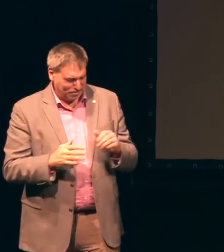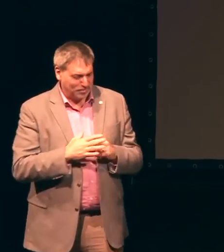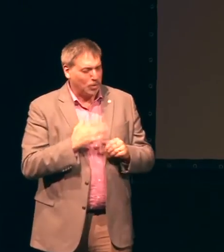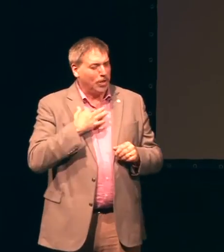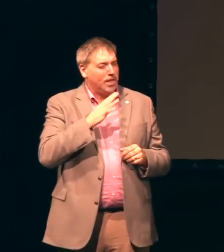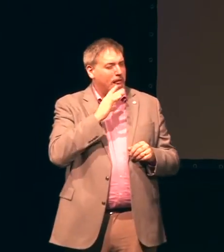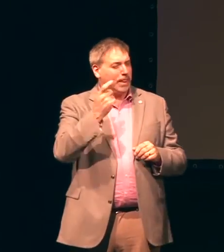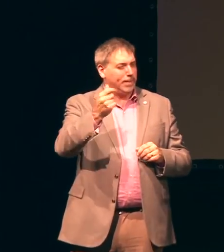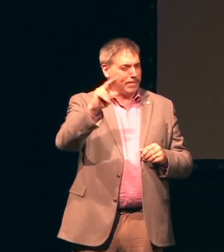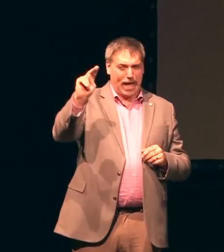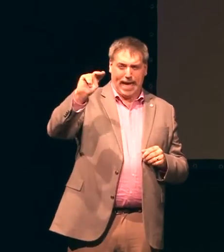of the